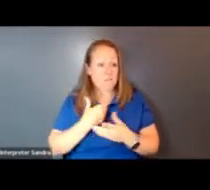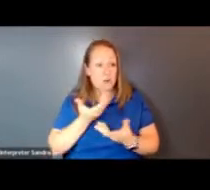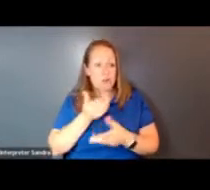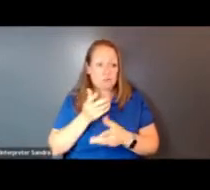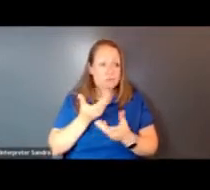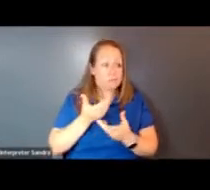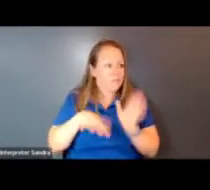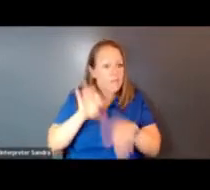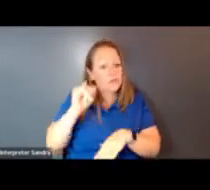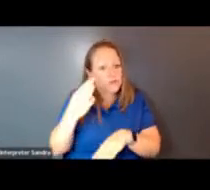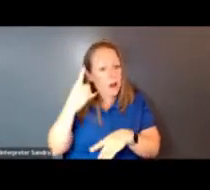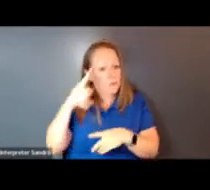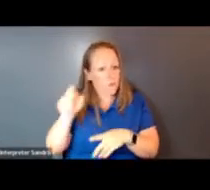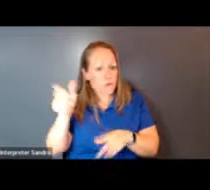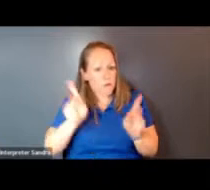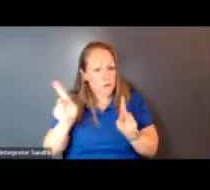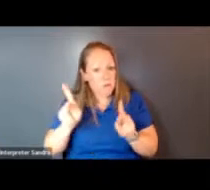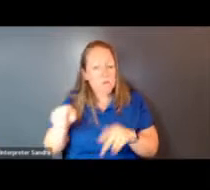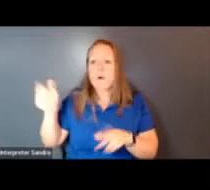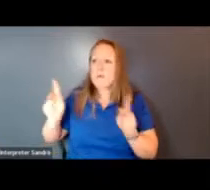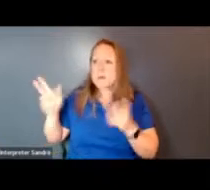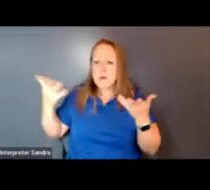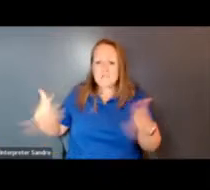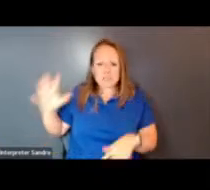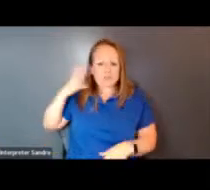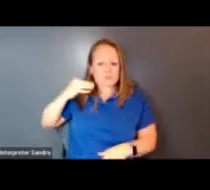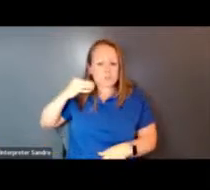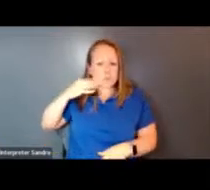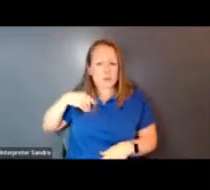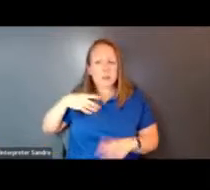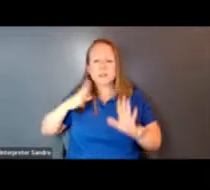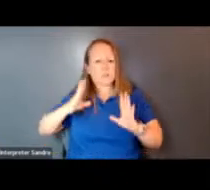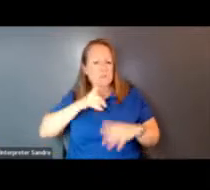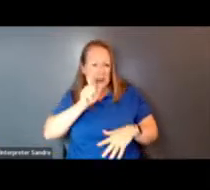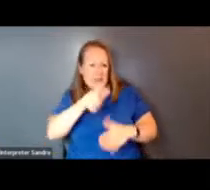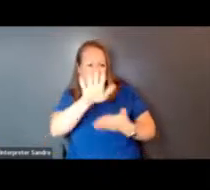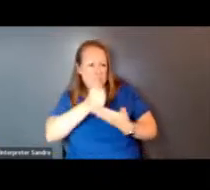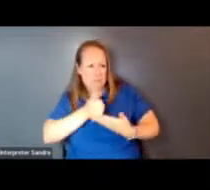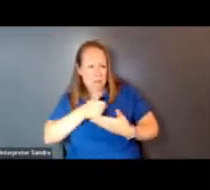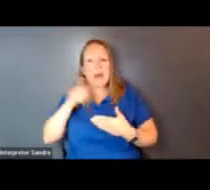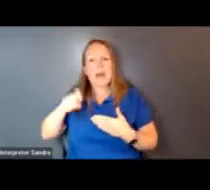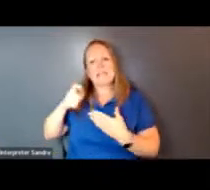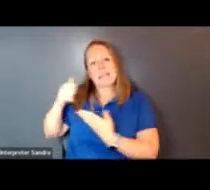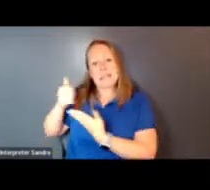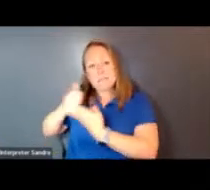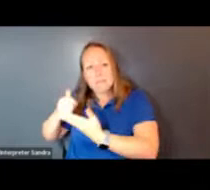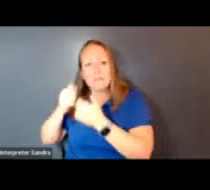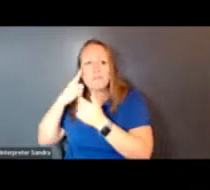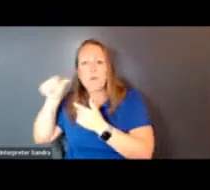might come to the table with some experience in that realm and need support in other areas. So it's really going to be individualized, this is going to